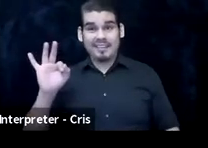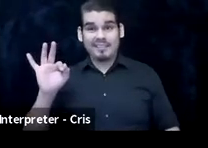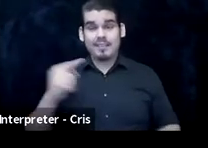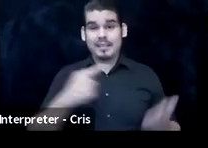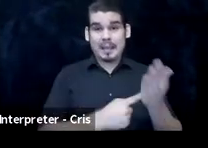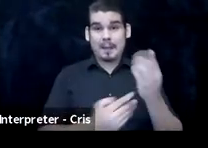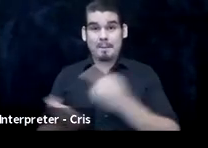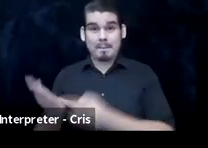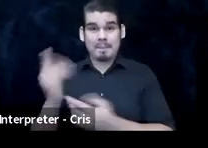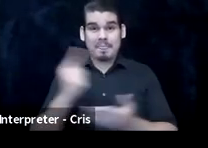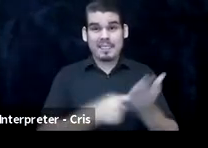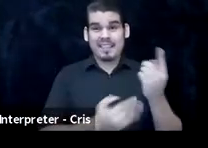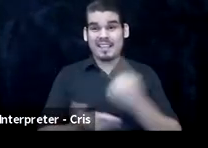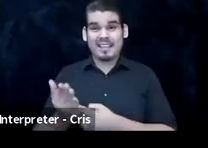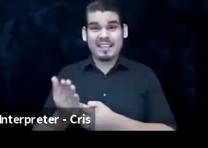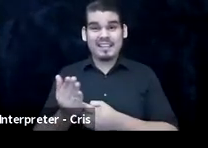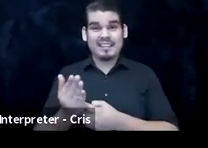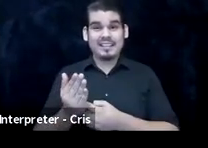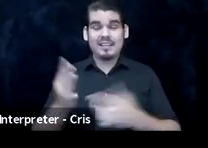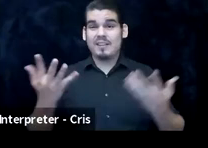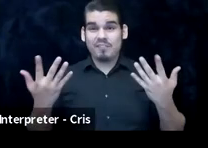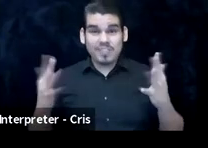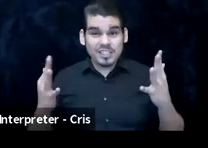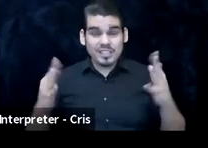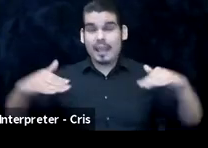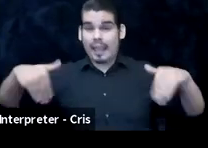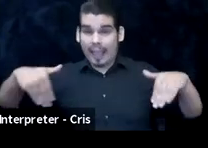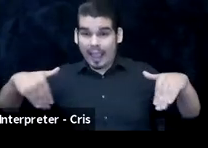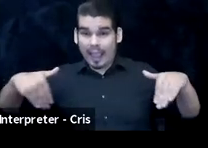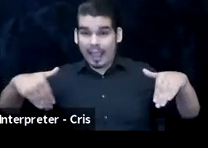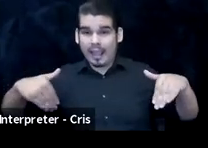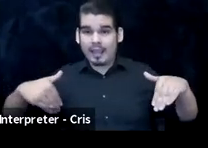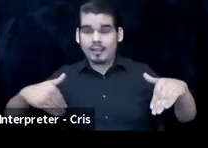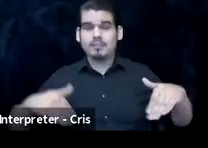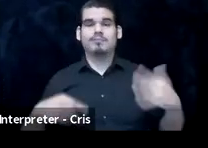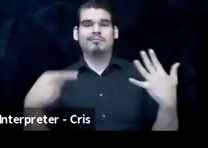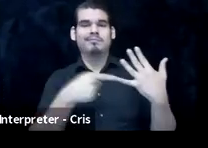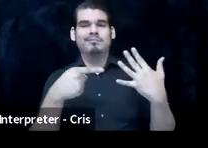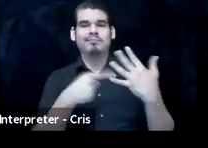Katherine Squire: Obviously, if people aren't getting repetitive, and you know you're hearing the same thing over and over that's a different kind of story.